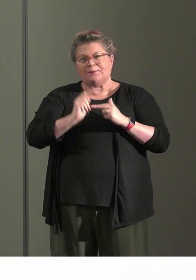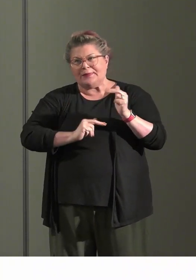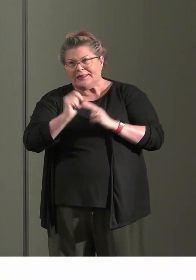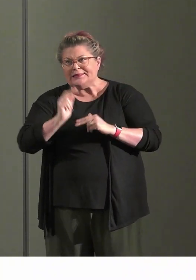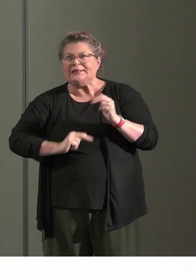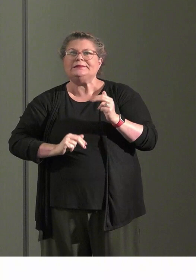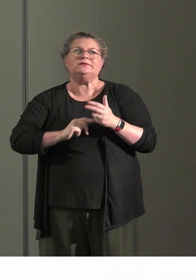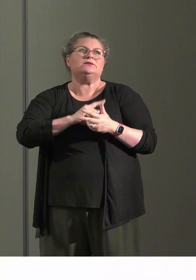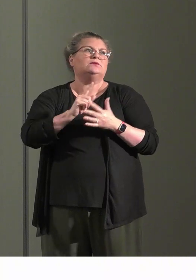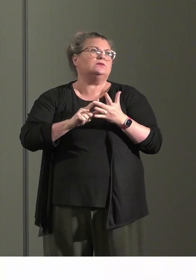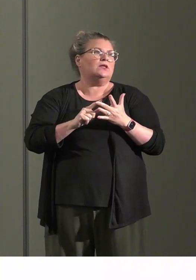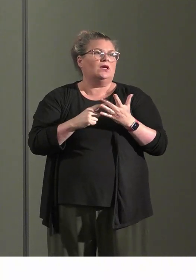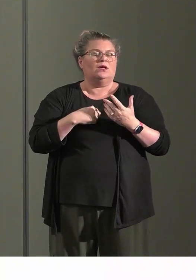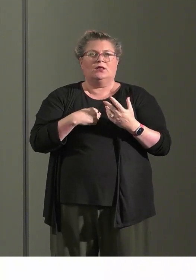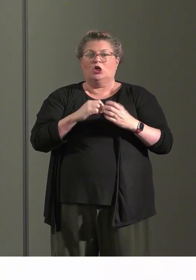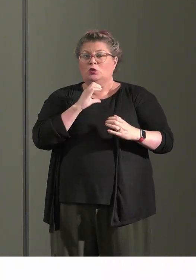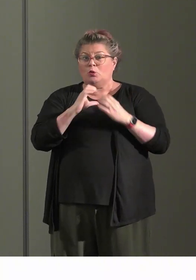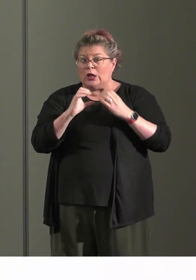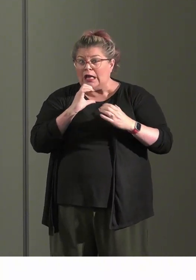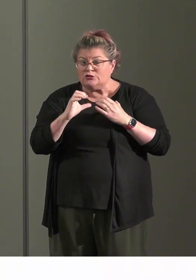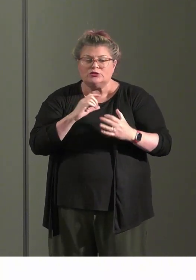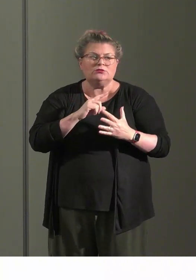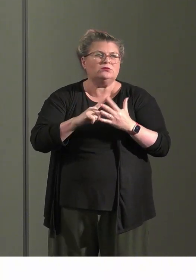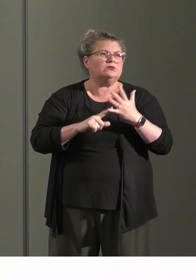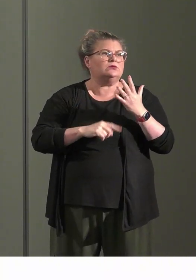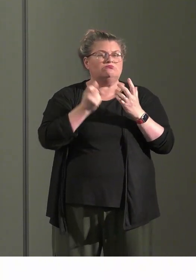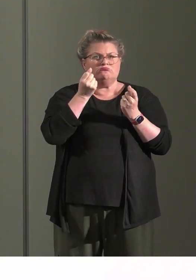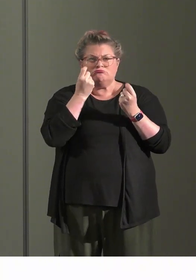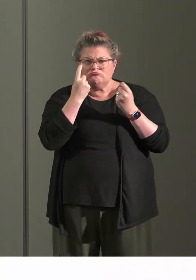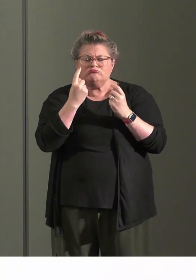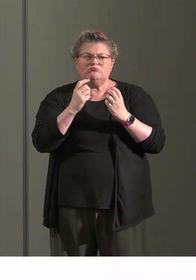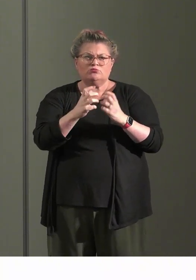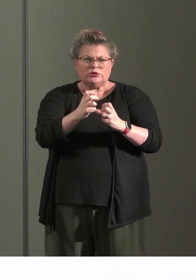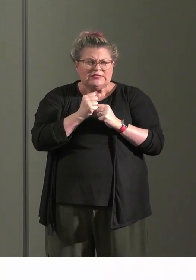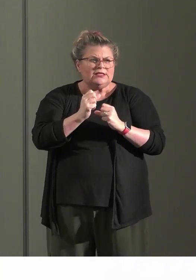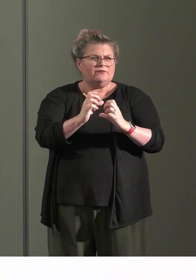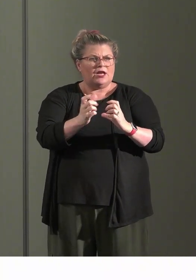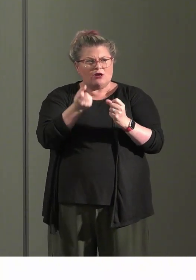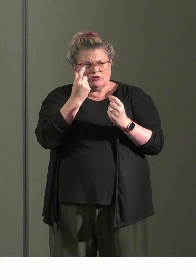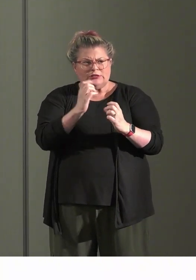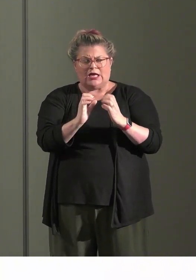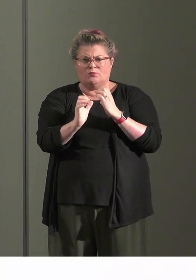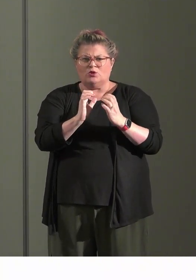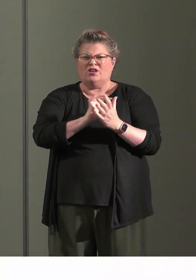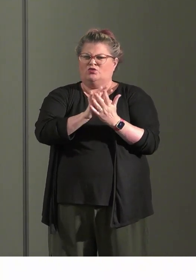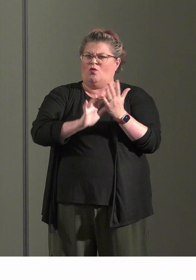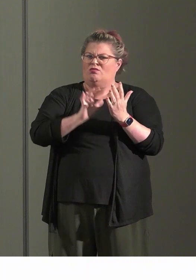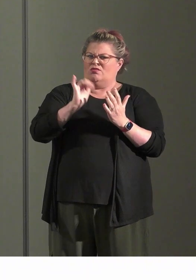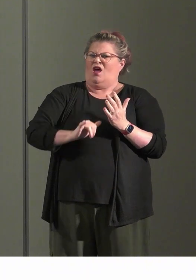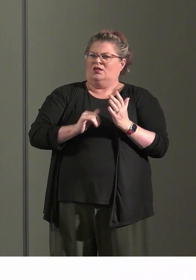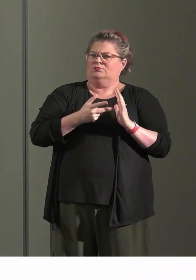and receive communication and understand it. That is the premise of what the Act is. The way it